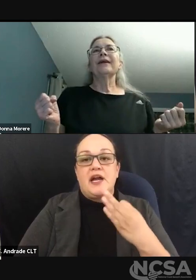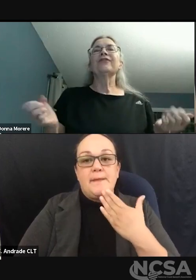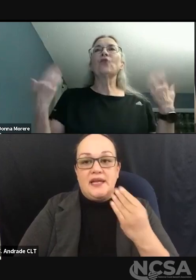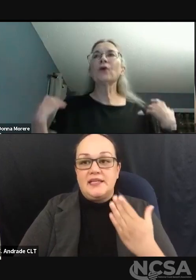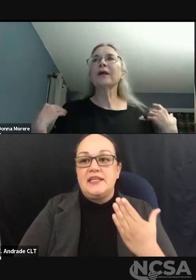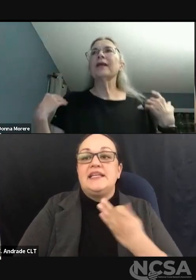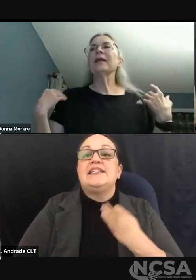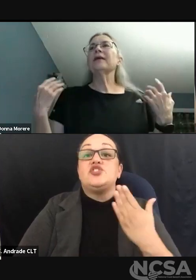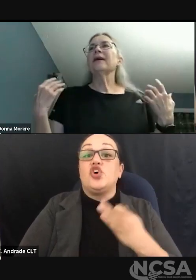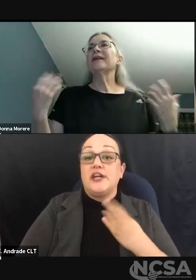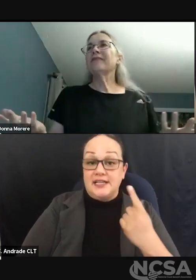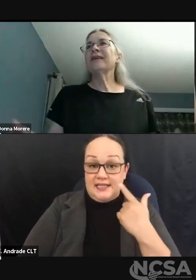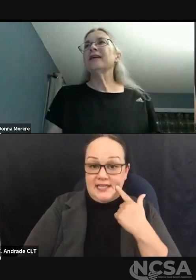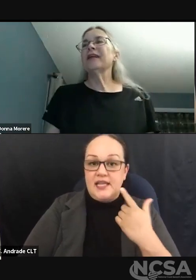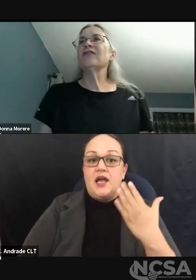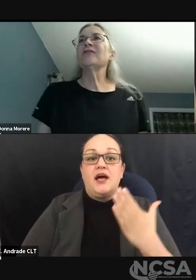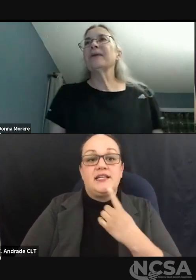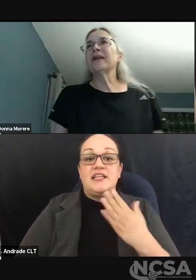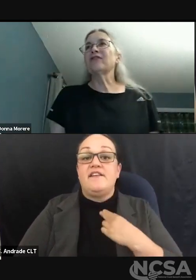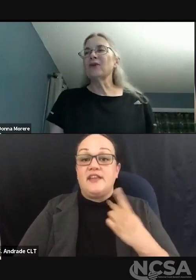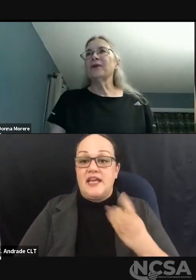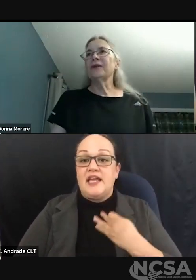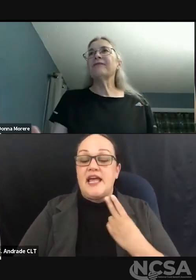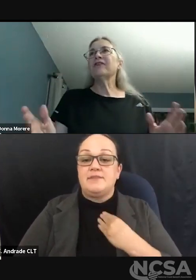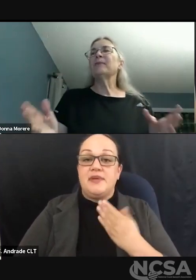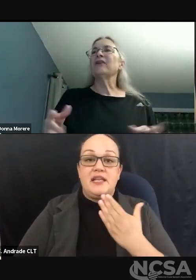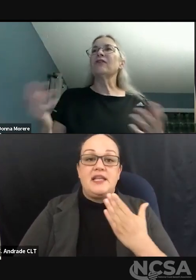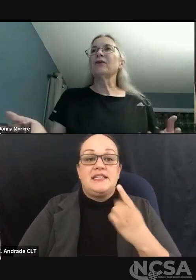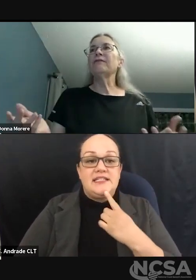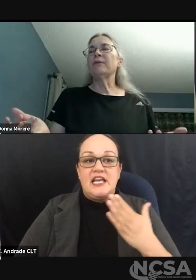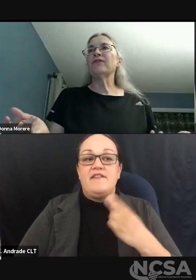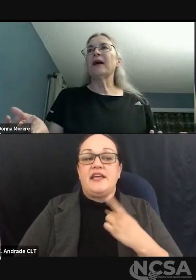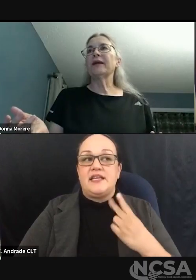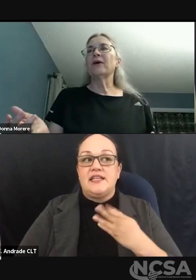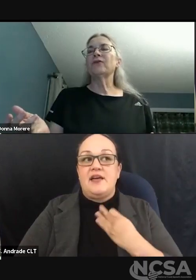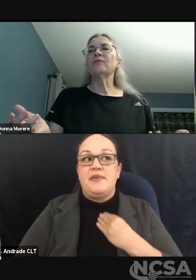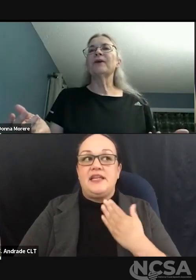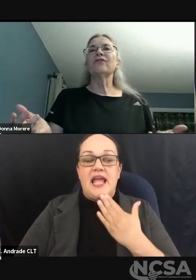Historically a deaf kid has been excluded. Decades have been excluded from this diagnosis,